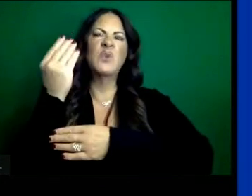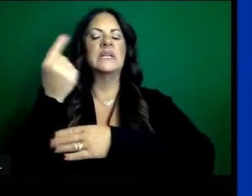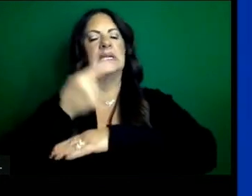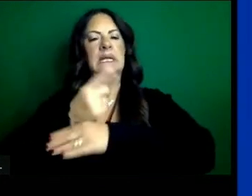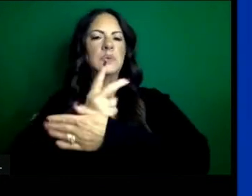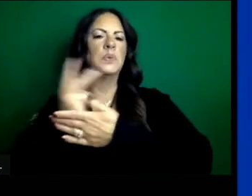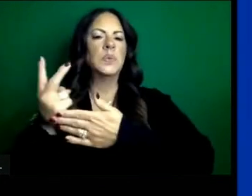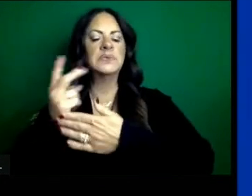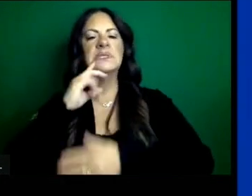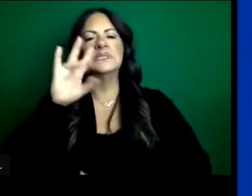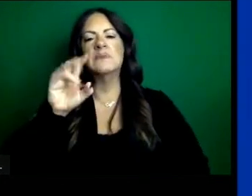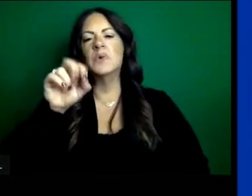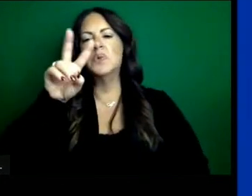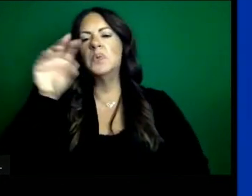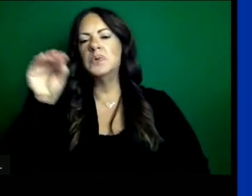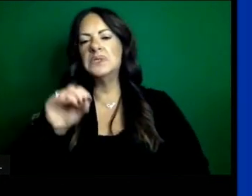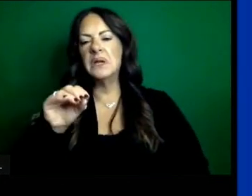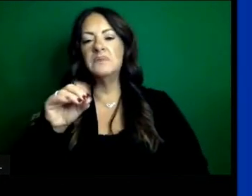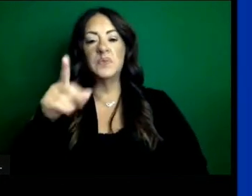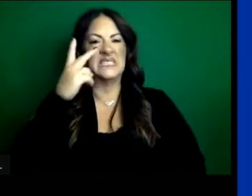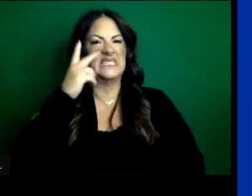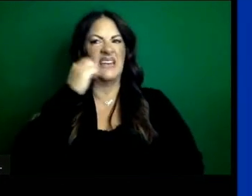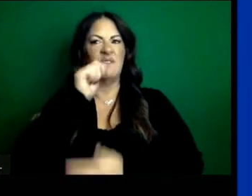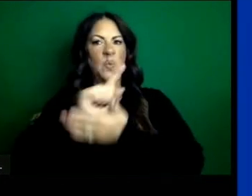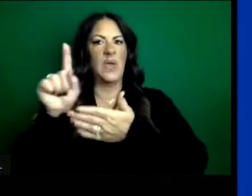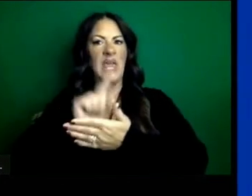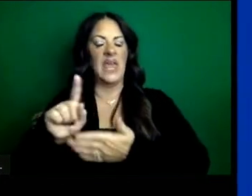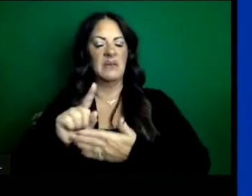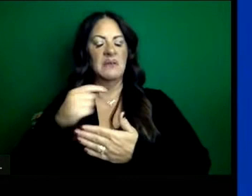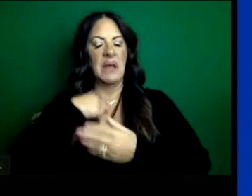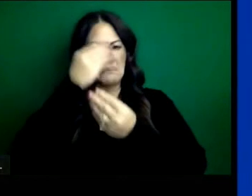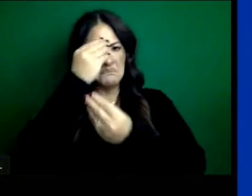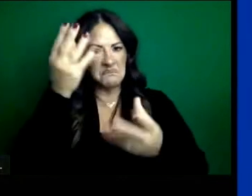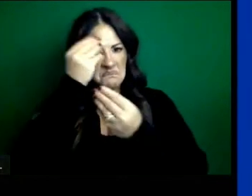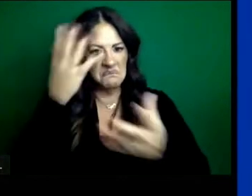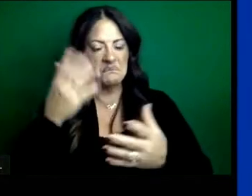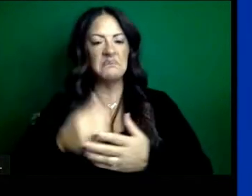SEVEN DAY POSITIVE AT 6.4%. BIT LOWER THAN THAT 7.2 AT 14 DAYS. IF YOU COMPARE 14 DAY TEST